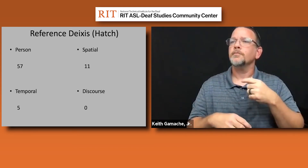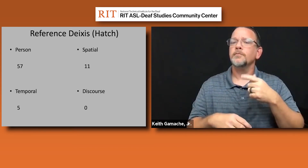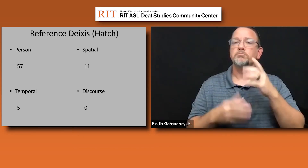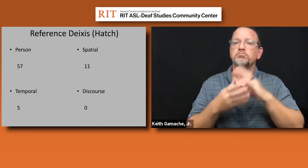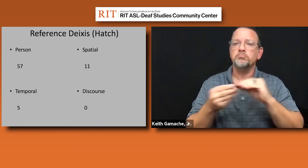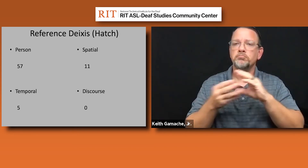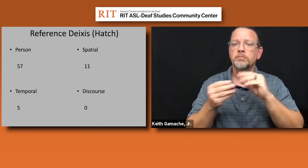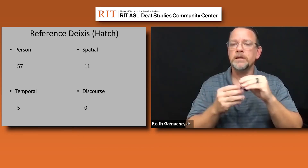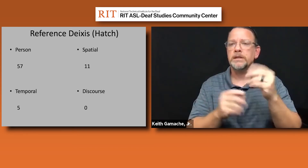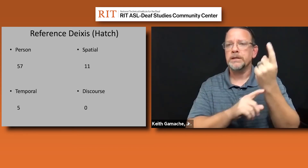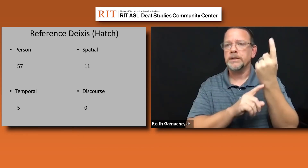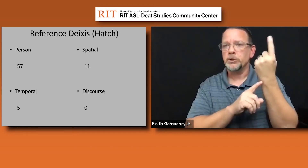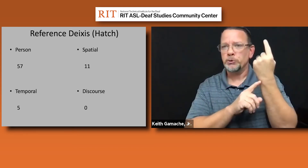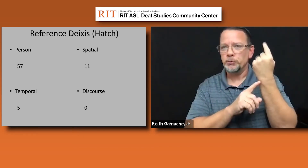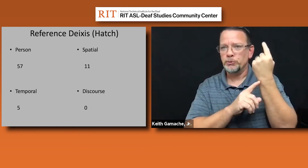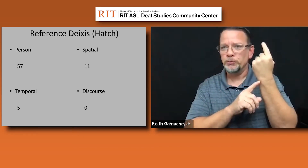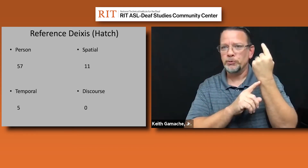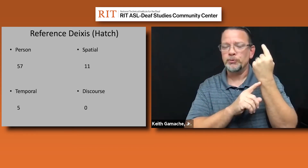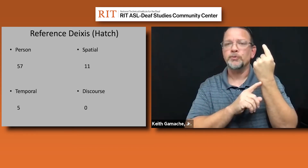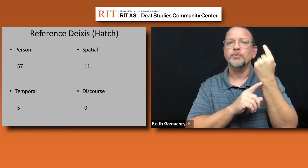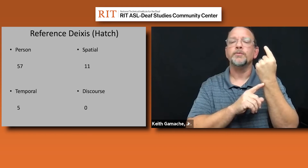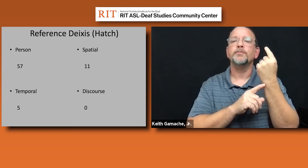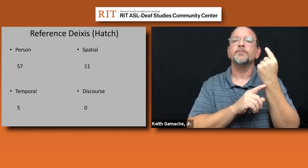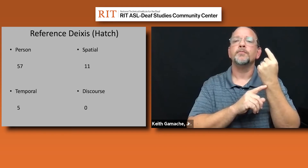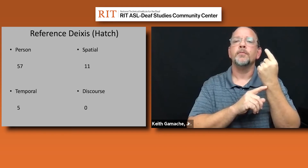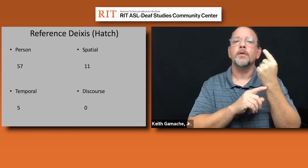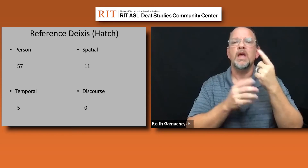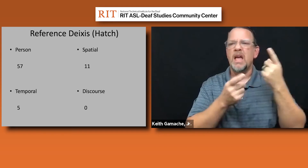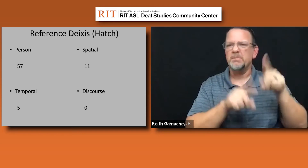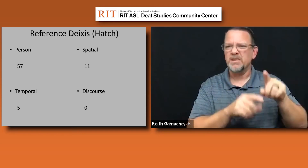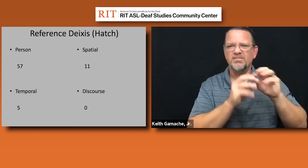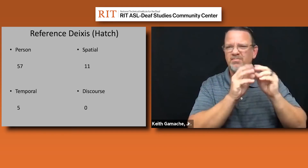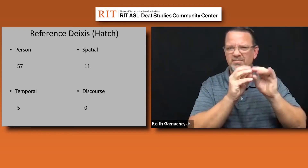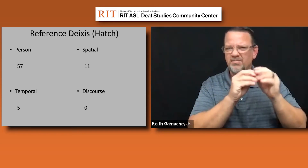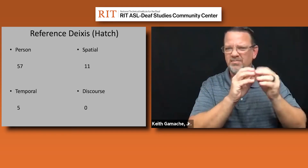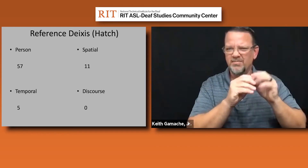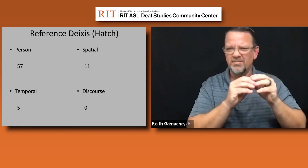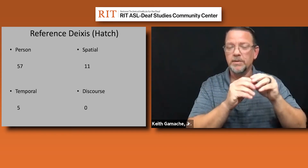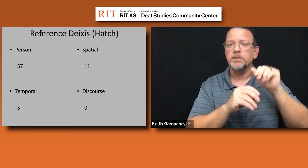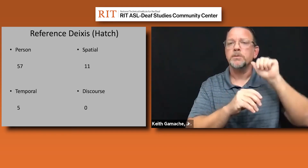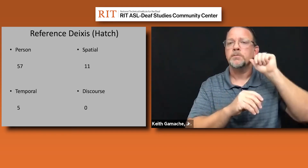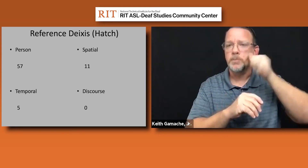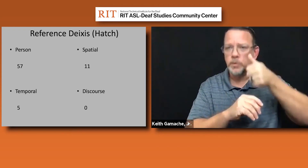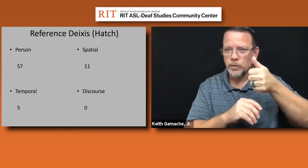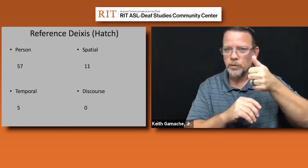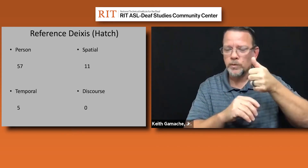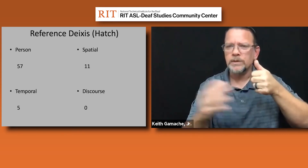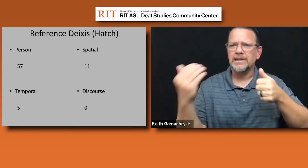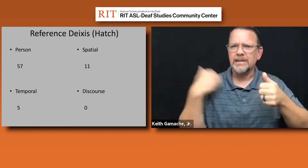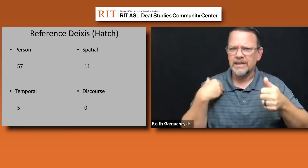and I have this experience with interpreters. I was talking to someone, and they said, "Last year, something happened,"